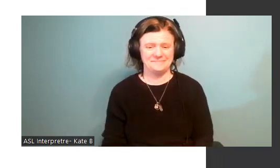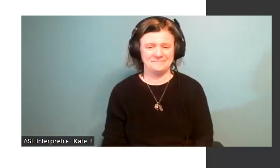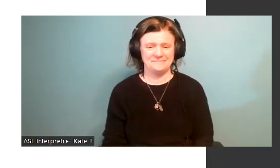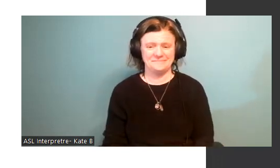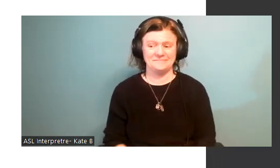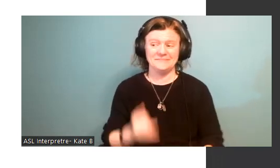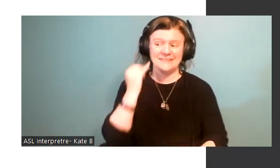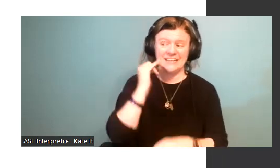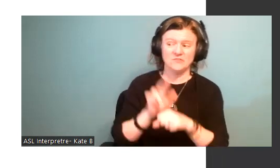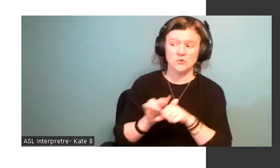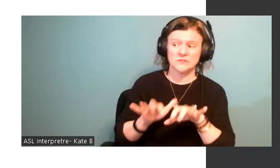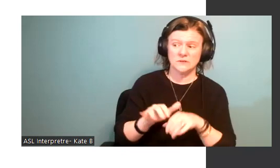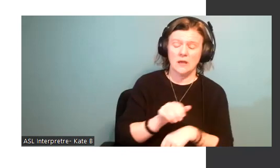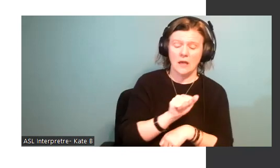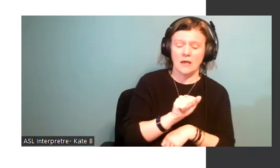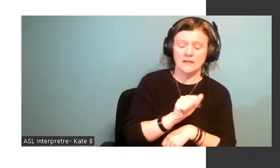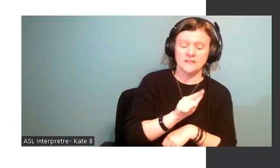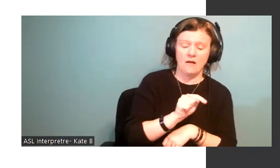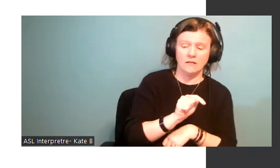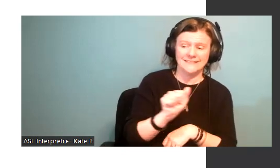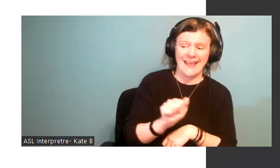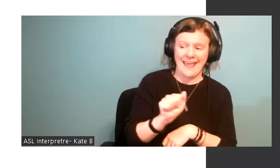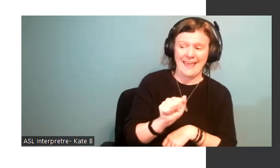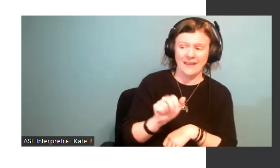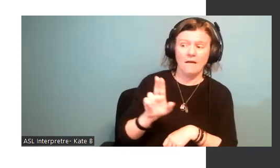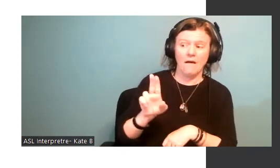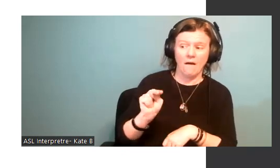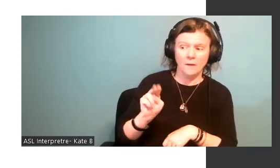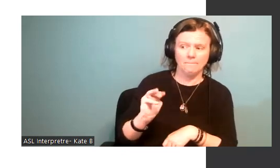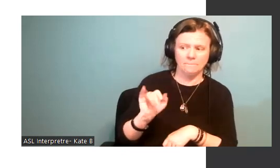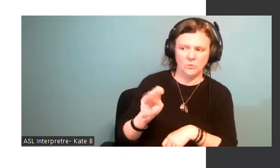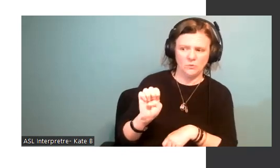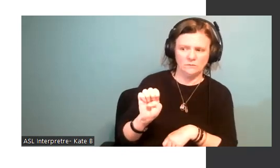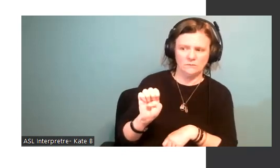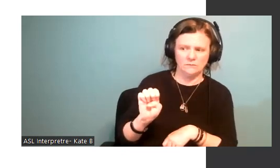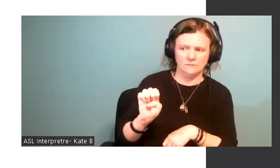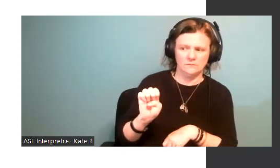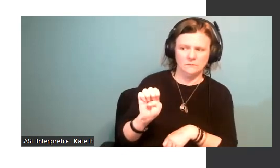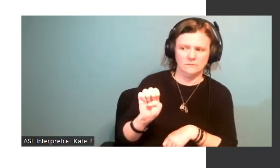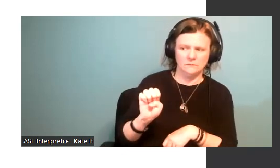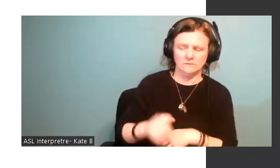I hope that worked.